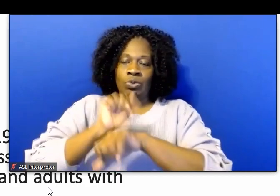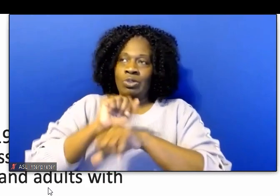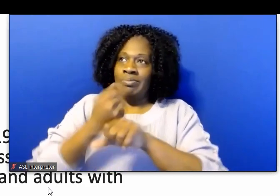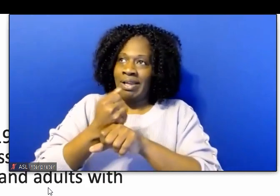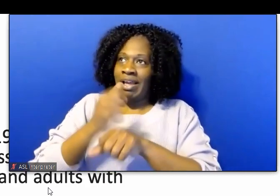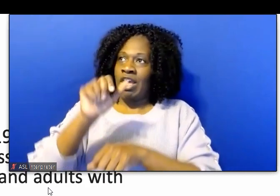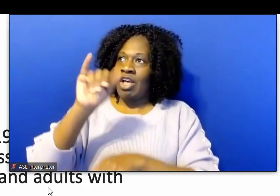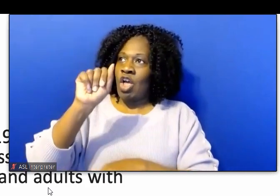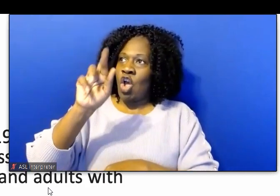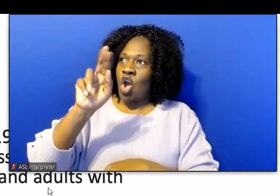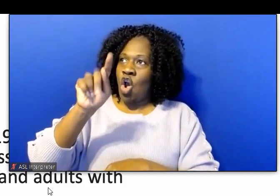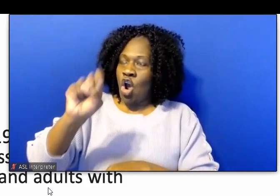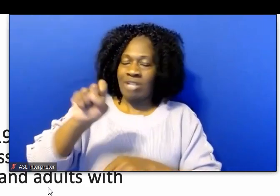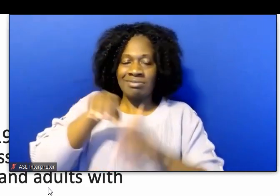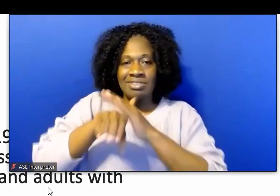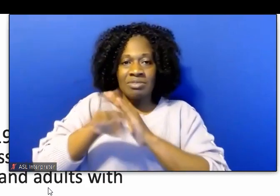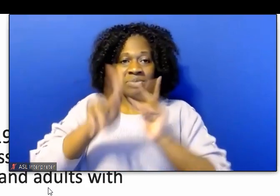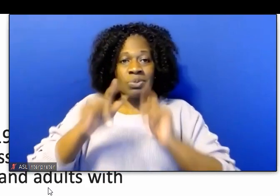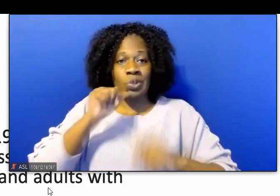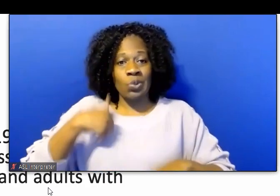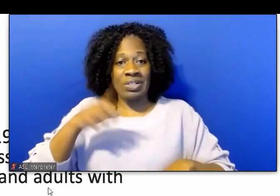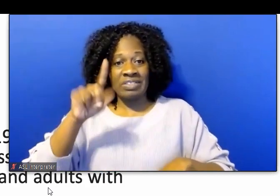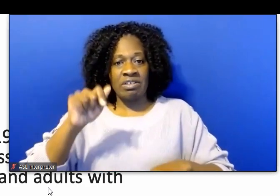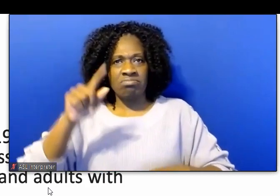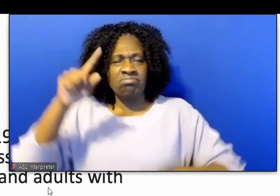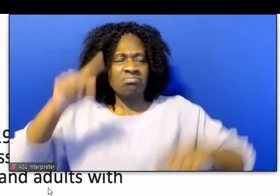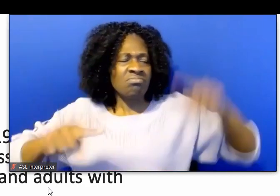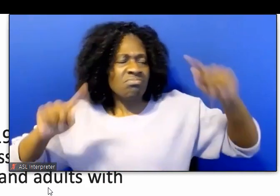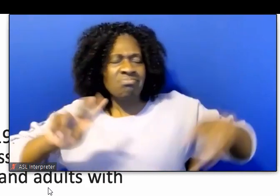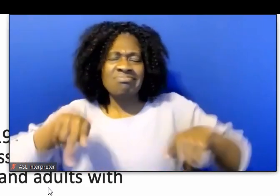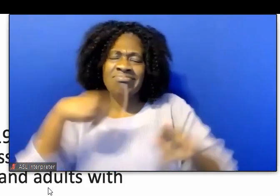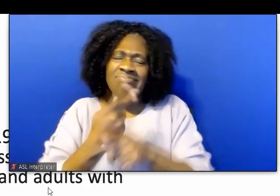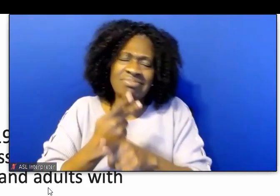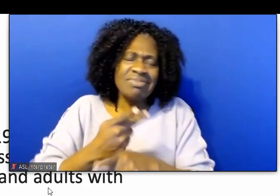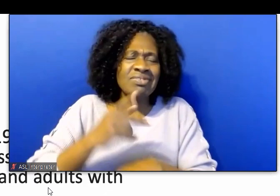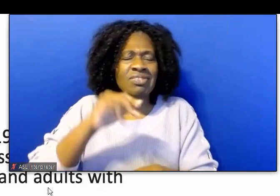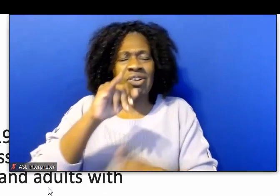to people with disabilities. All art forms, all cultural organizations, museums,